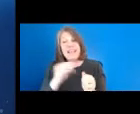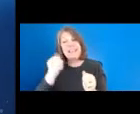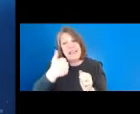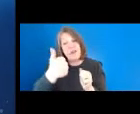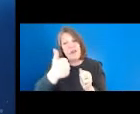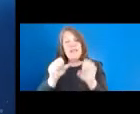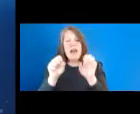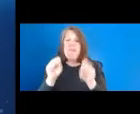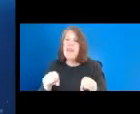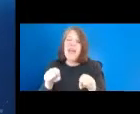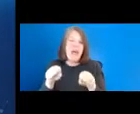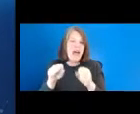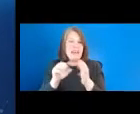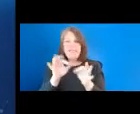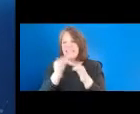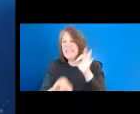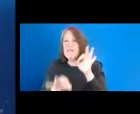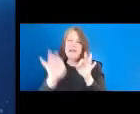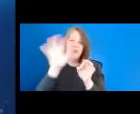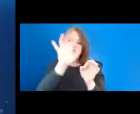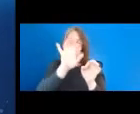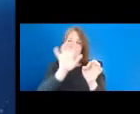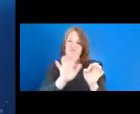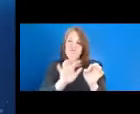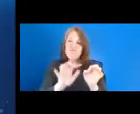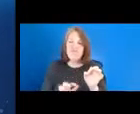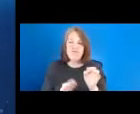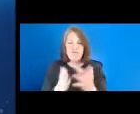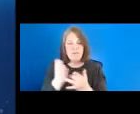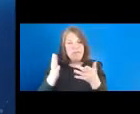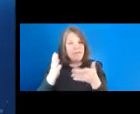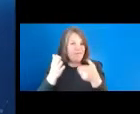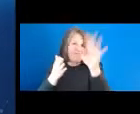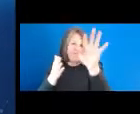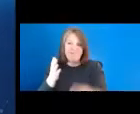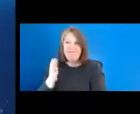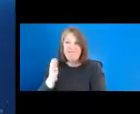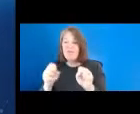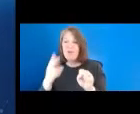scroll through the presentations this way. They are all there.